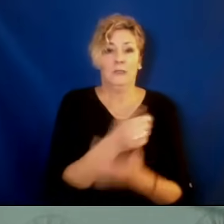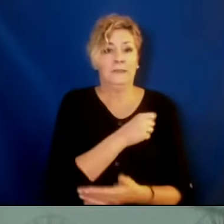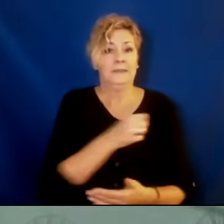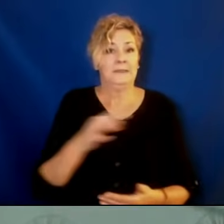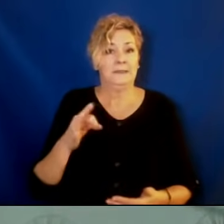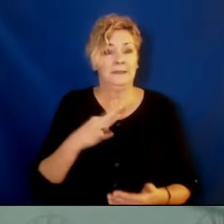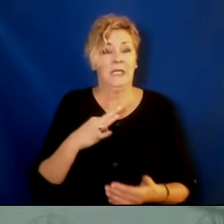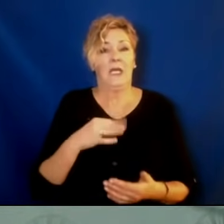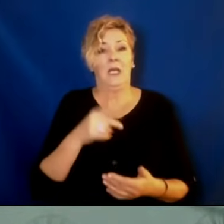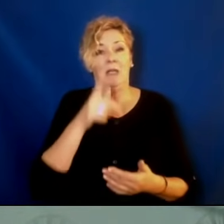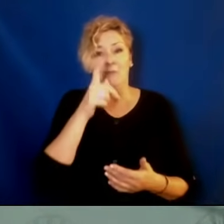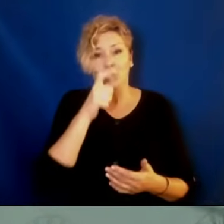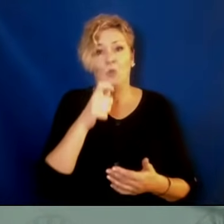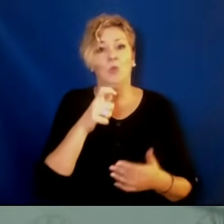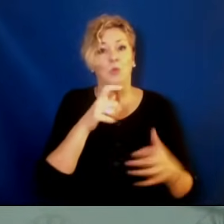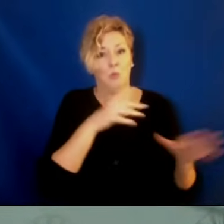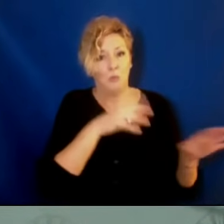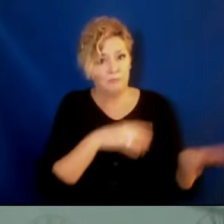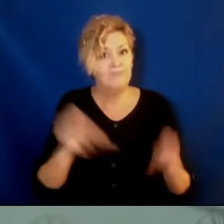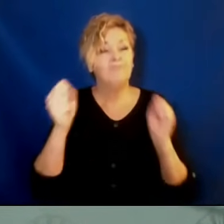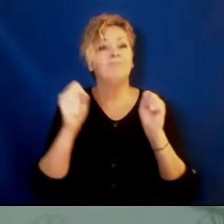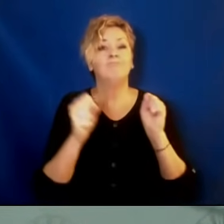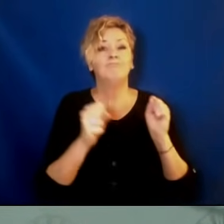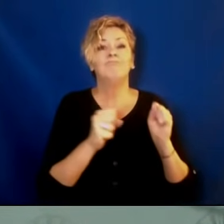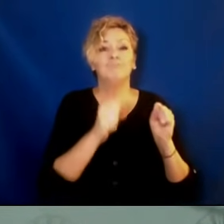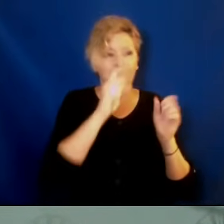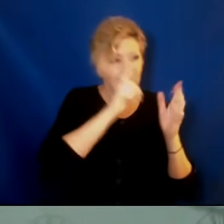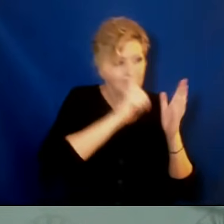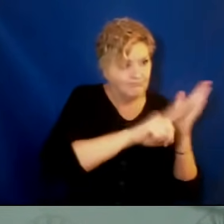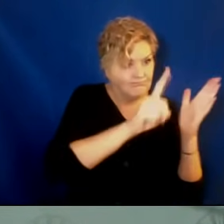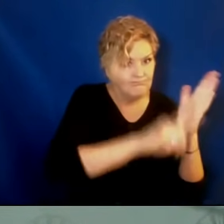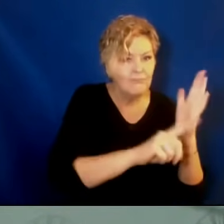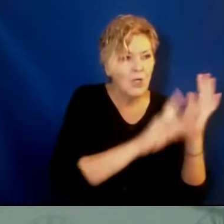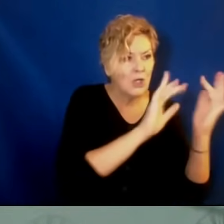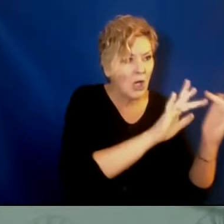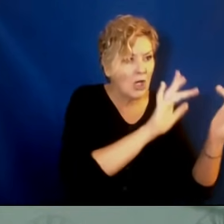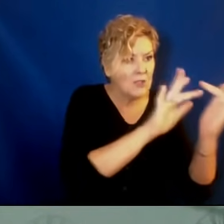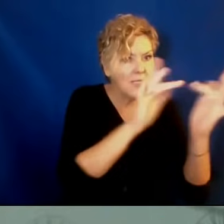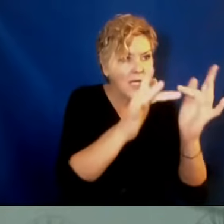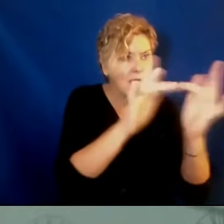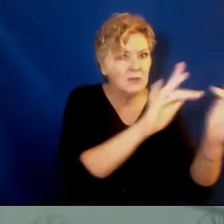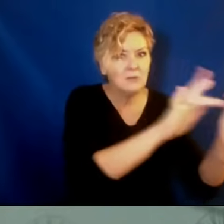With respect to the contact trace